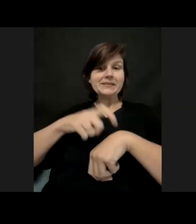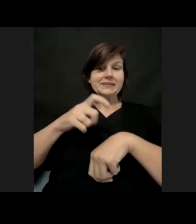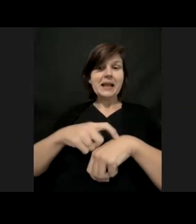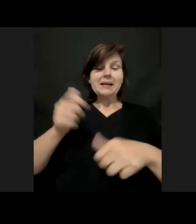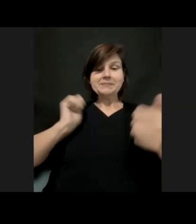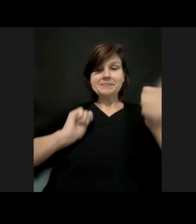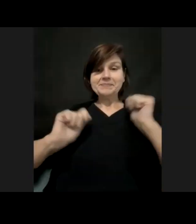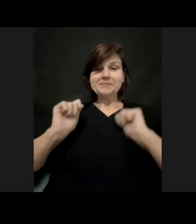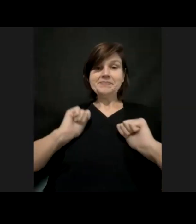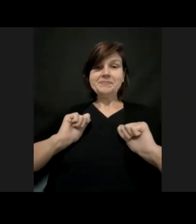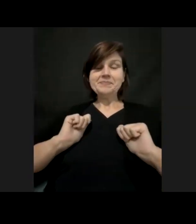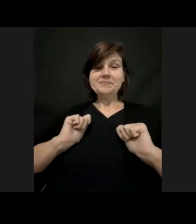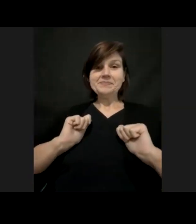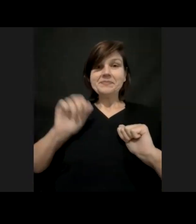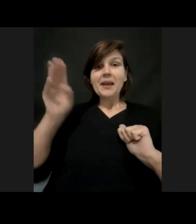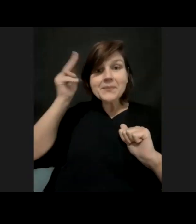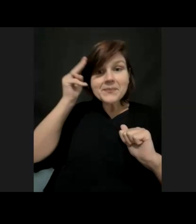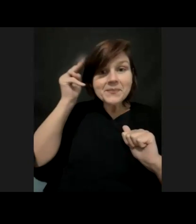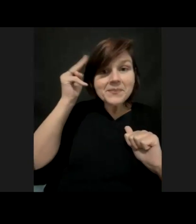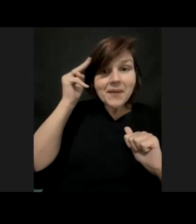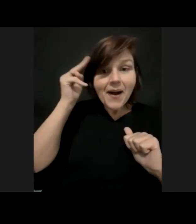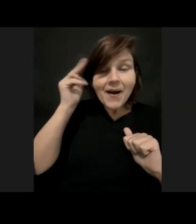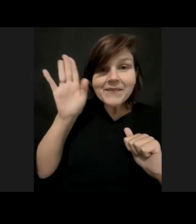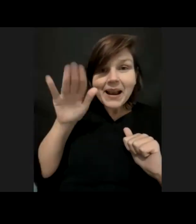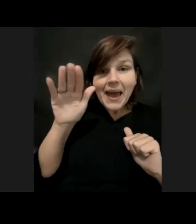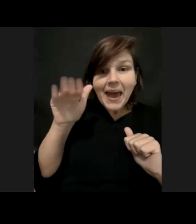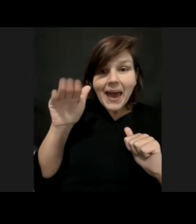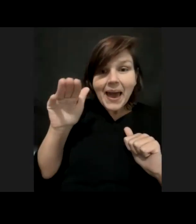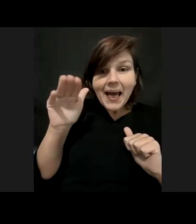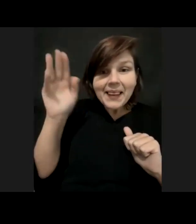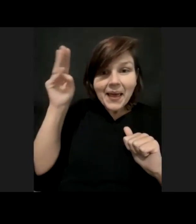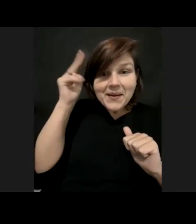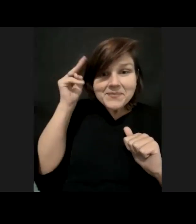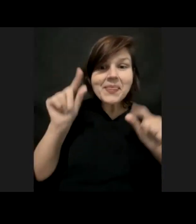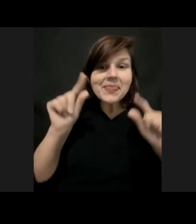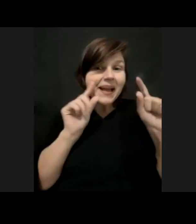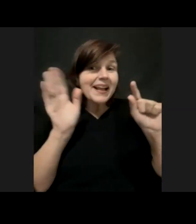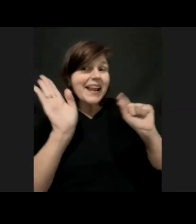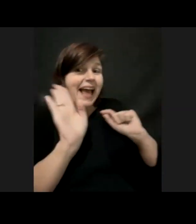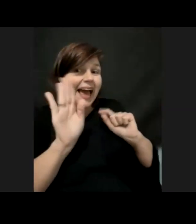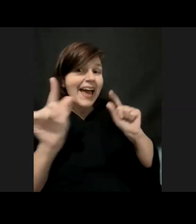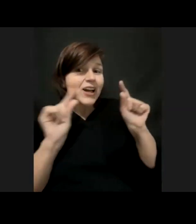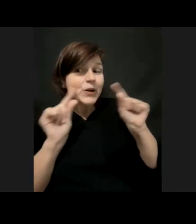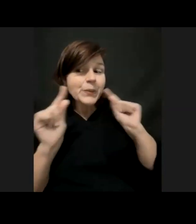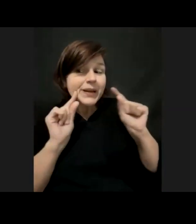I’m here, I’m here… Hi there, Marvin. Oh, hi, Gwynnie Gwyn Gwyn, I really enjoyed that. You made me laugh.